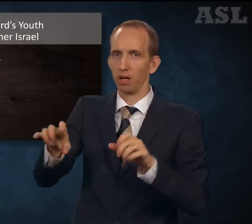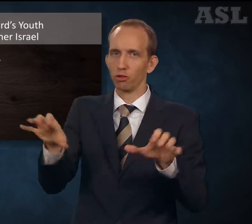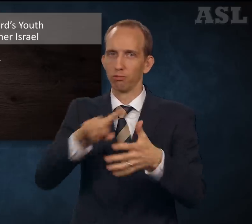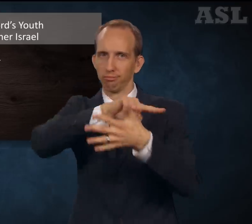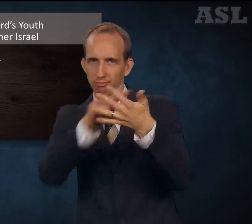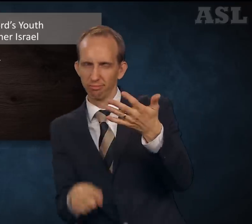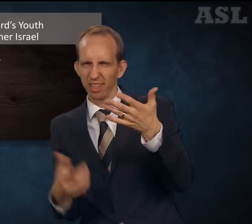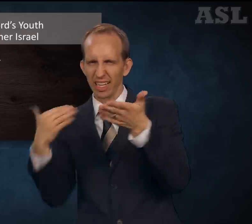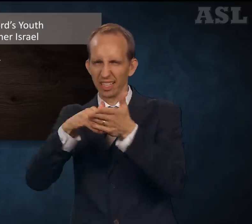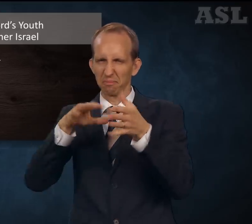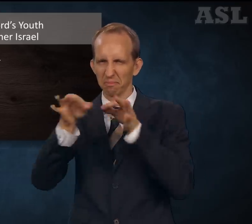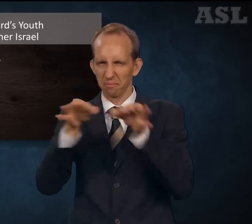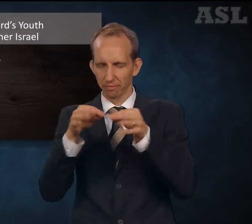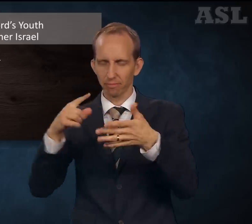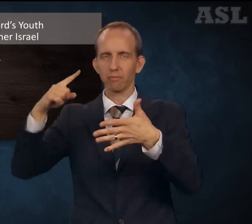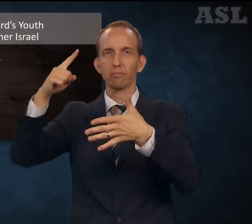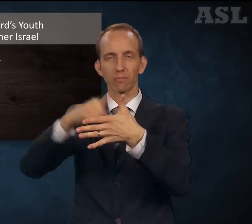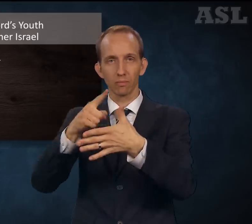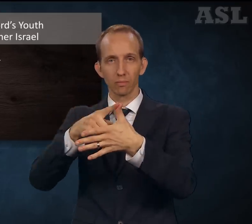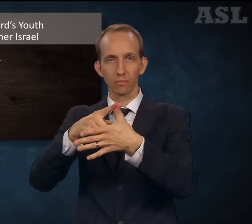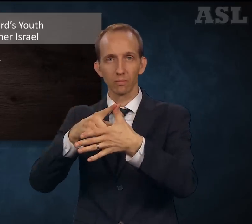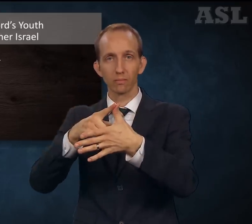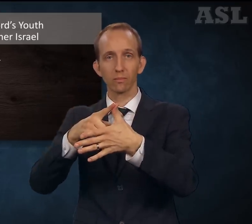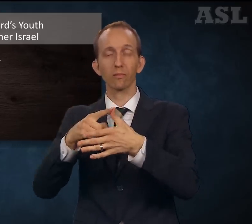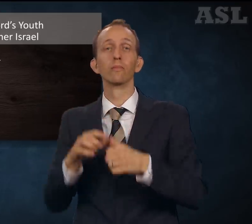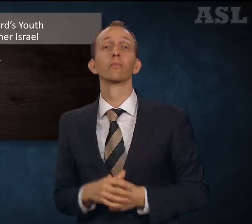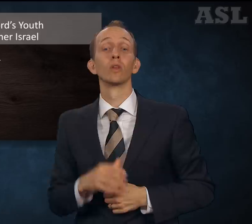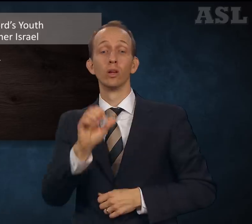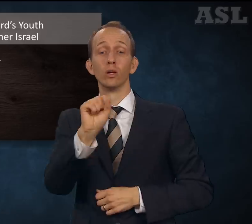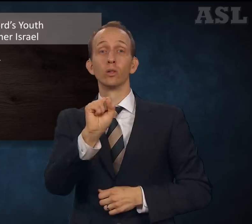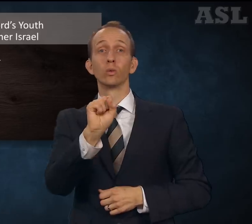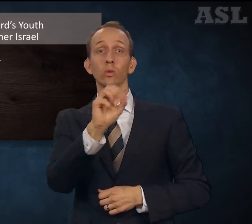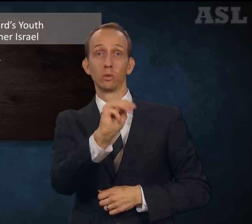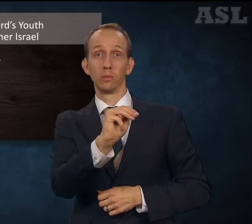HELP GATHER ISRAEL.